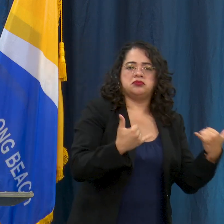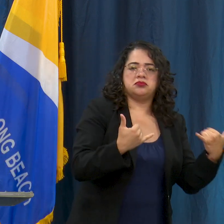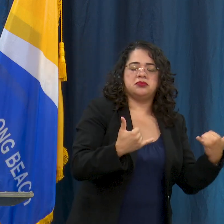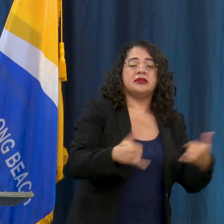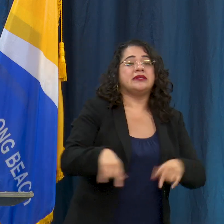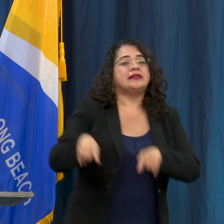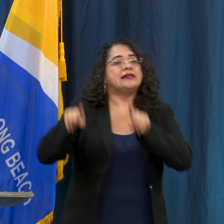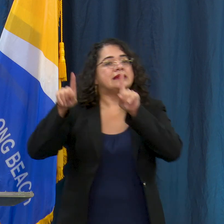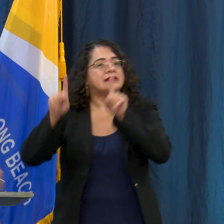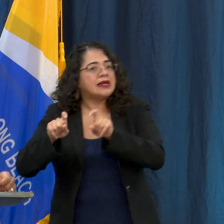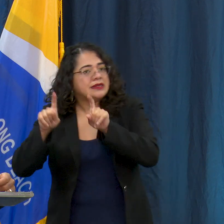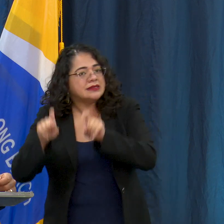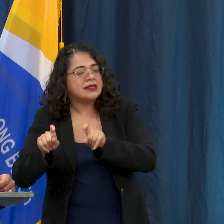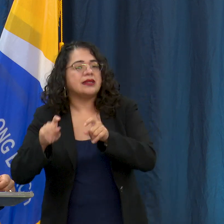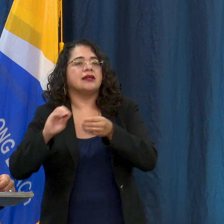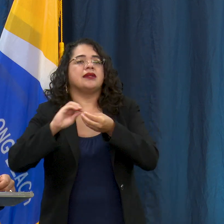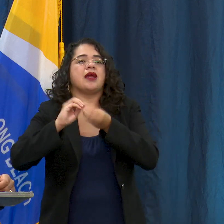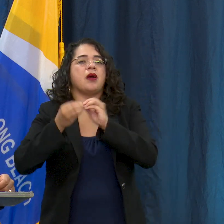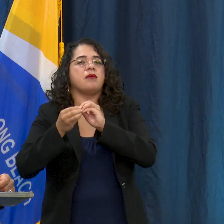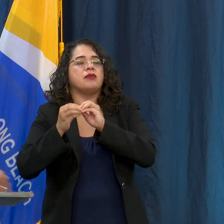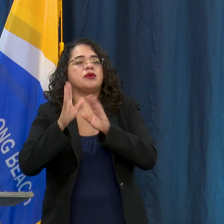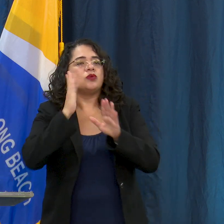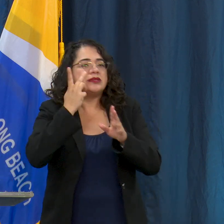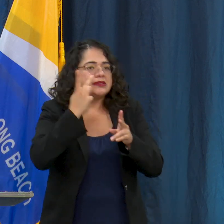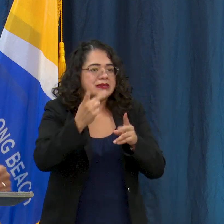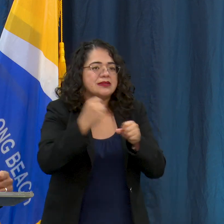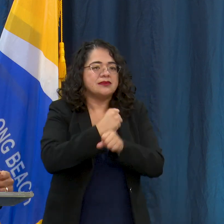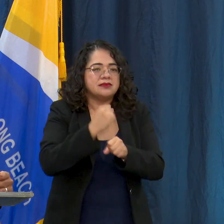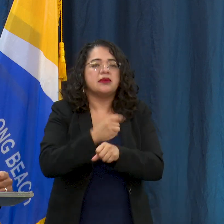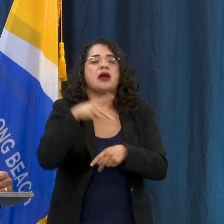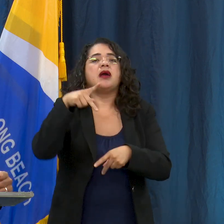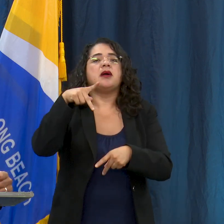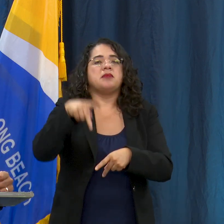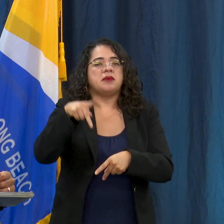and PPE, and so that will be on Thursday and so we're preparing for that as well.